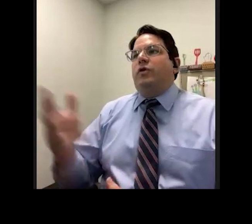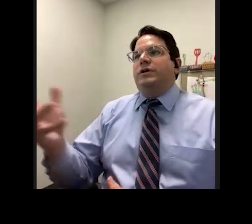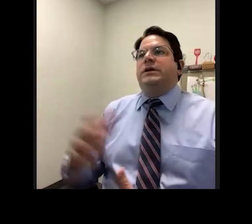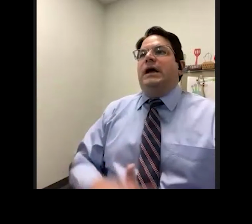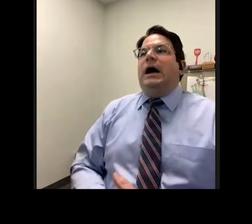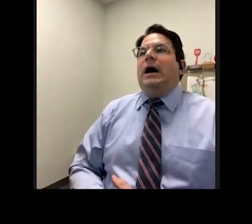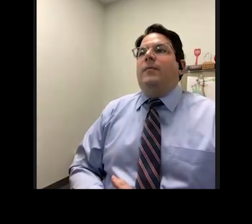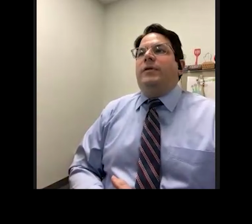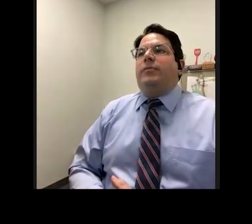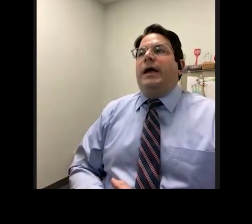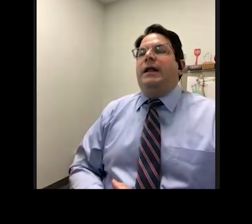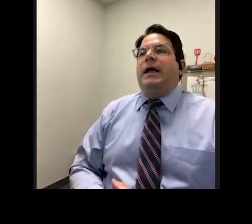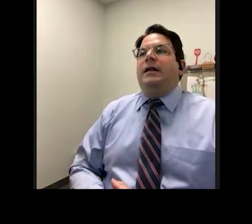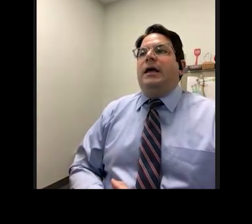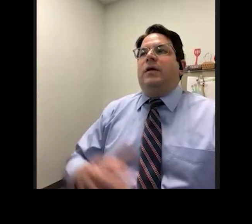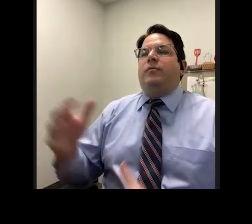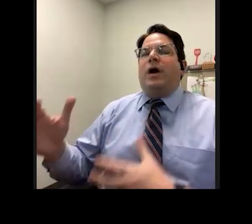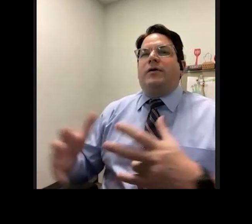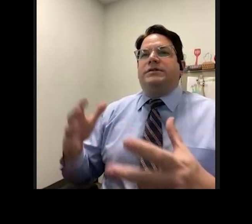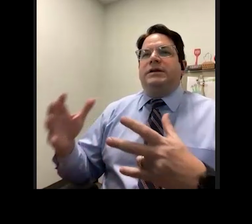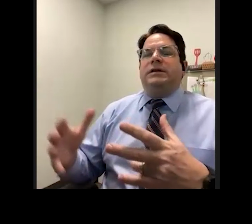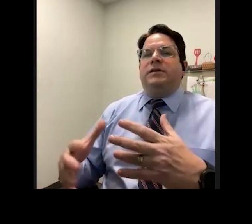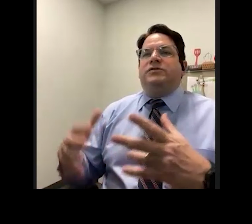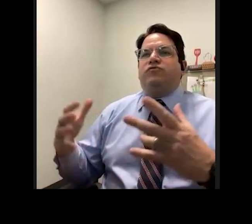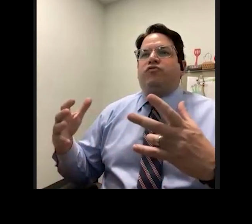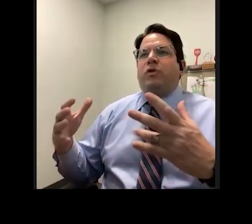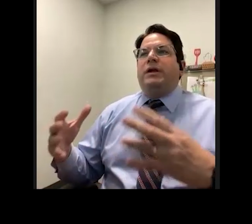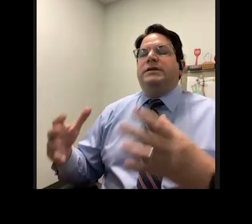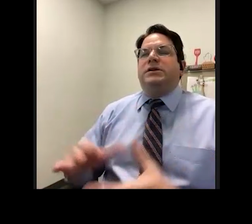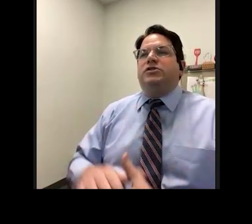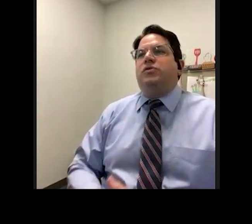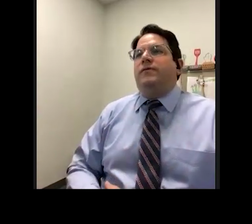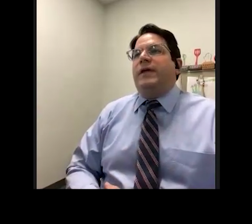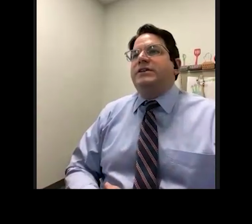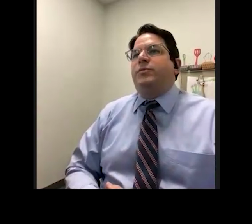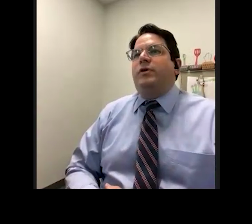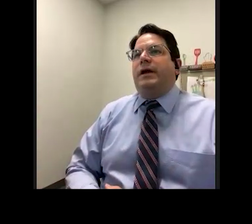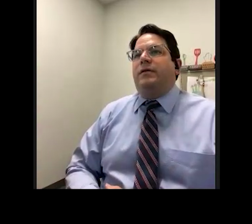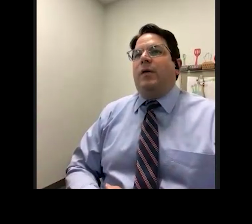And then, of course, the plan and progress, it's really is an intuitive dashboard